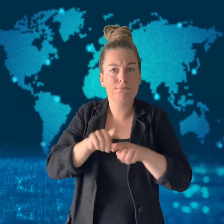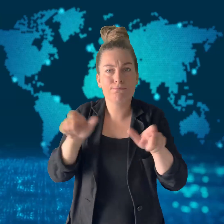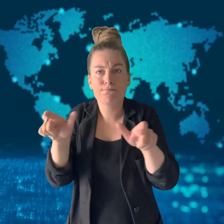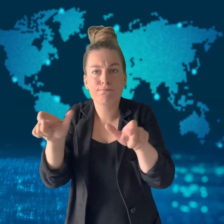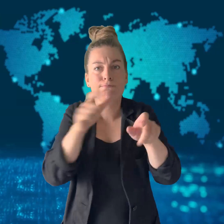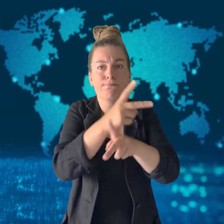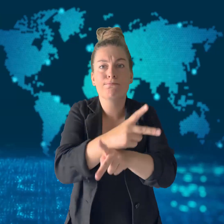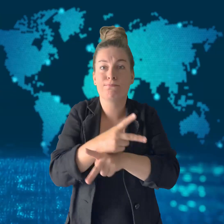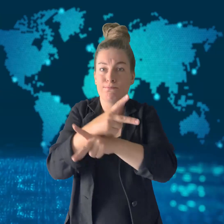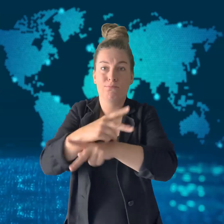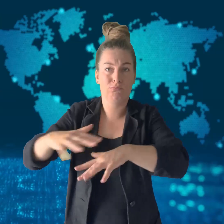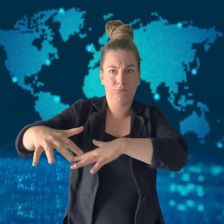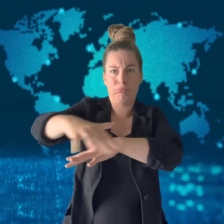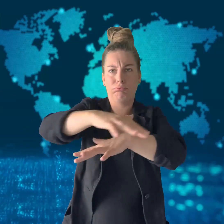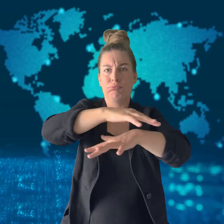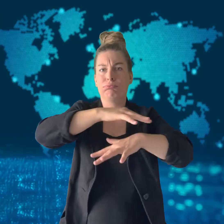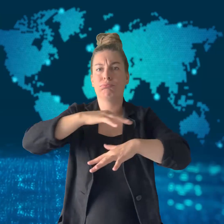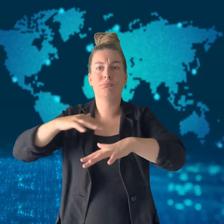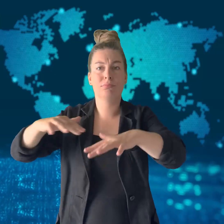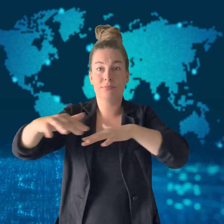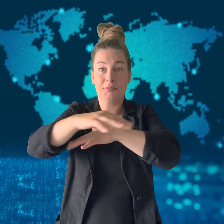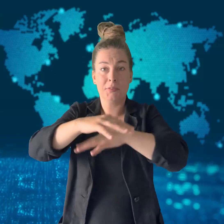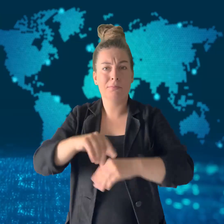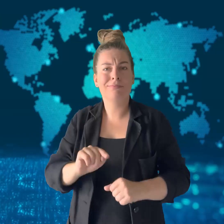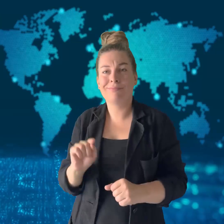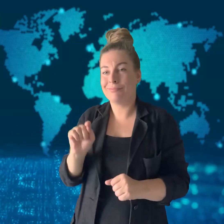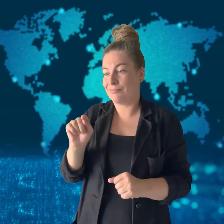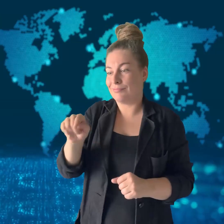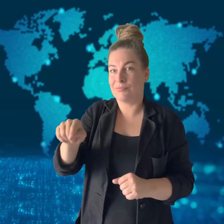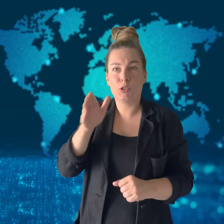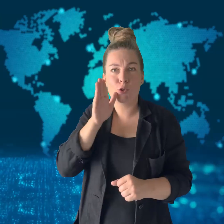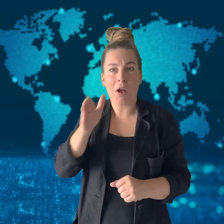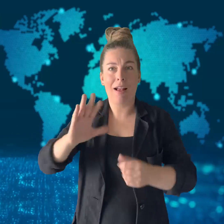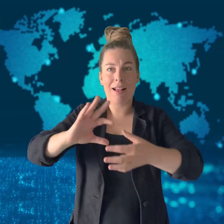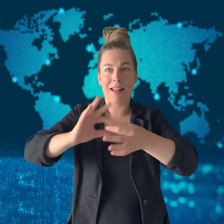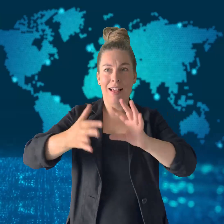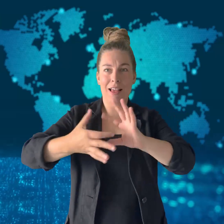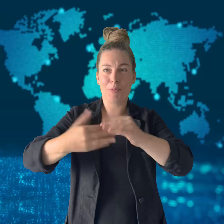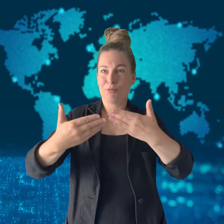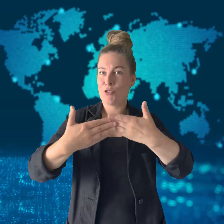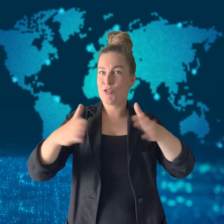There will be around 45,000 present at the opening ceremonies